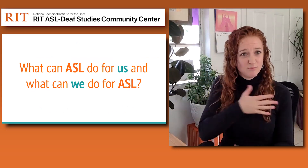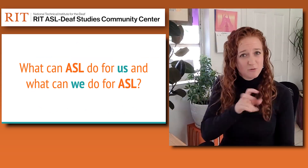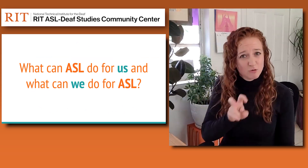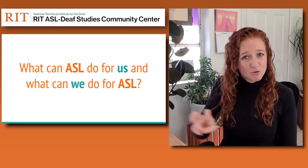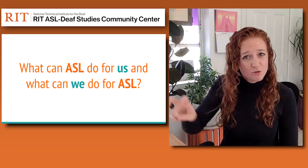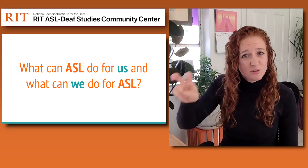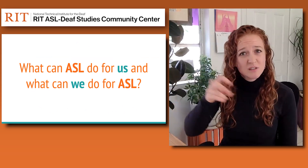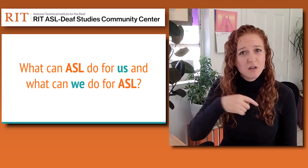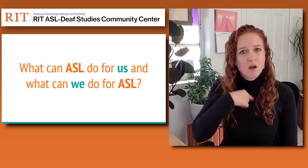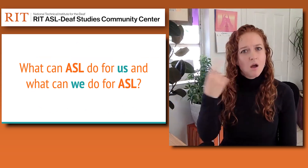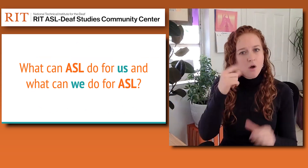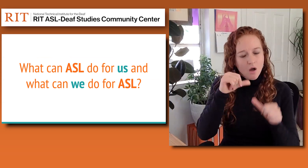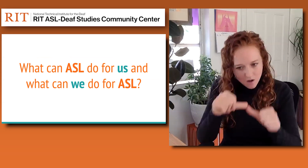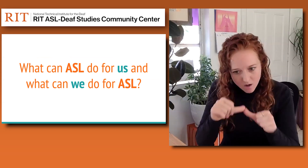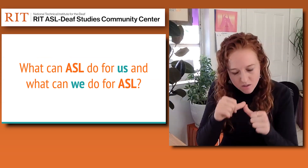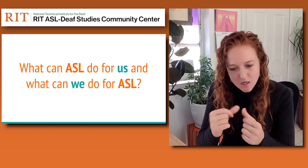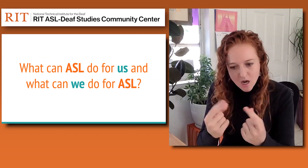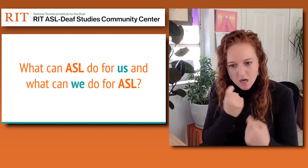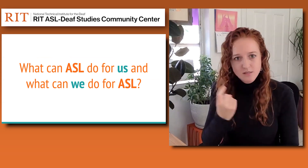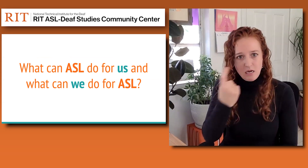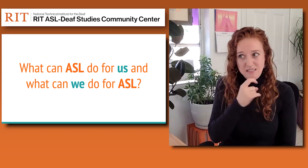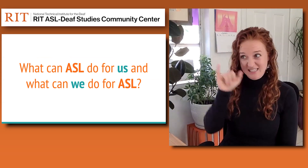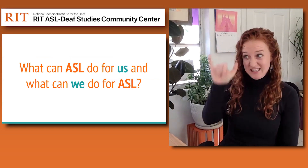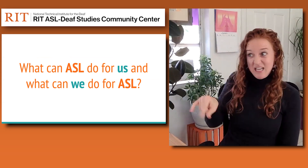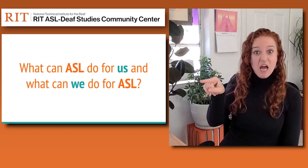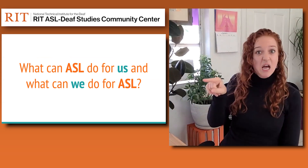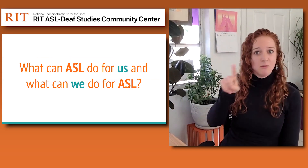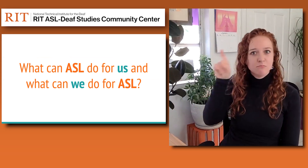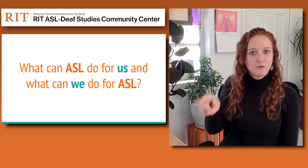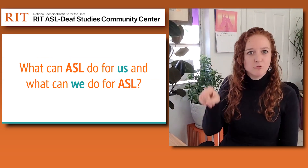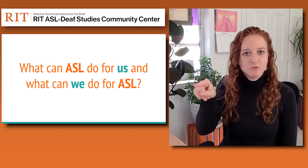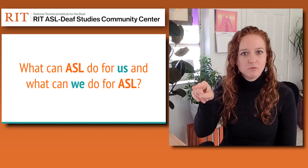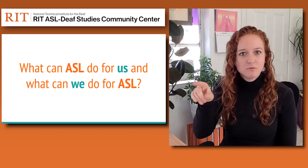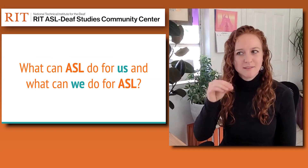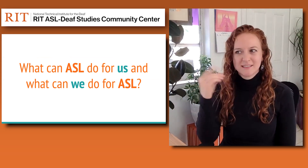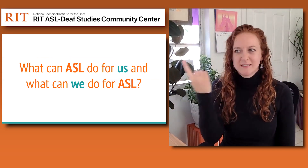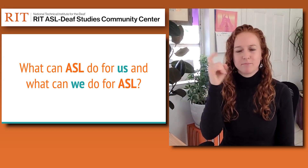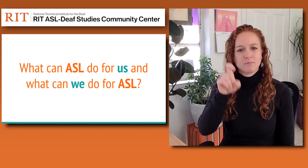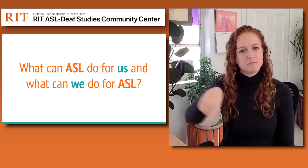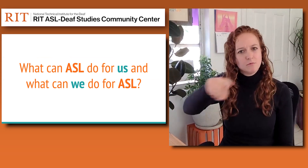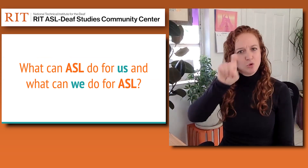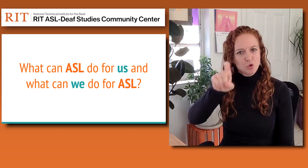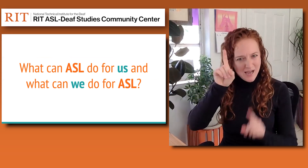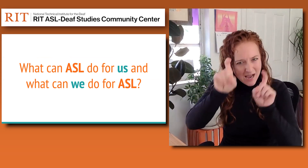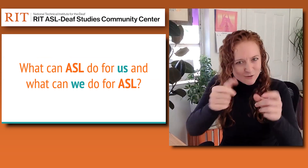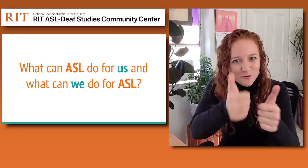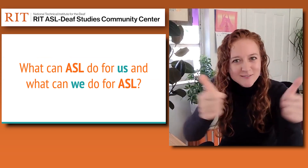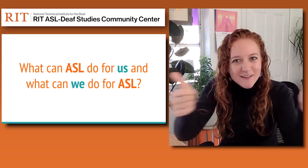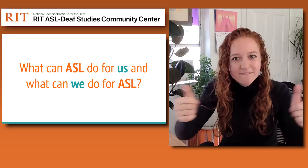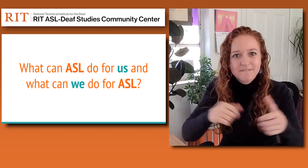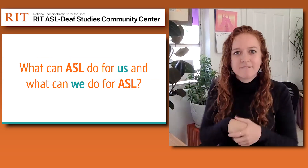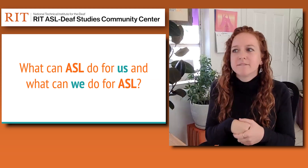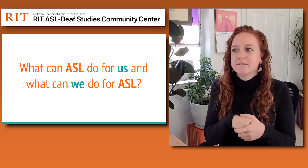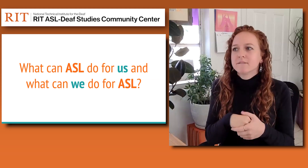So, through my journey, I'm constantly asking myself this question, and I want you to ask yourselves this--